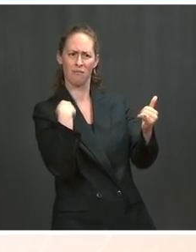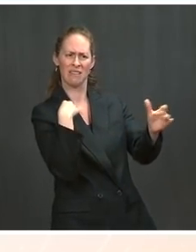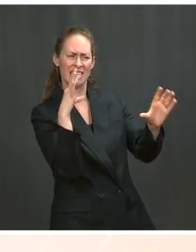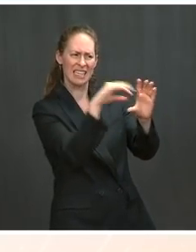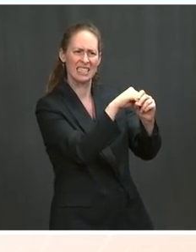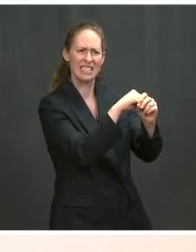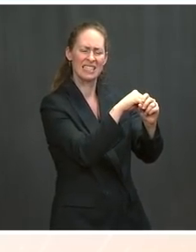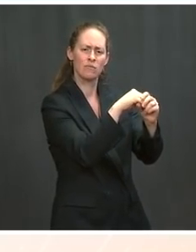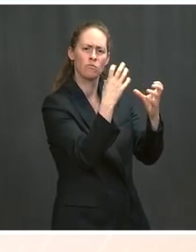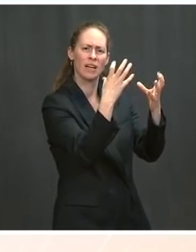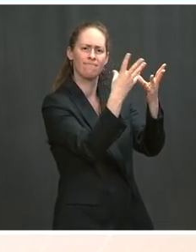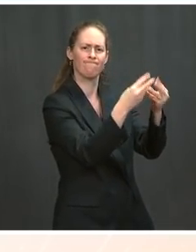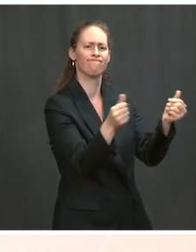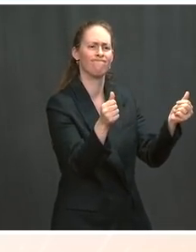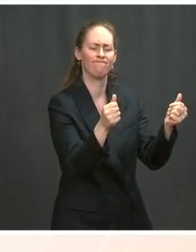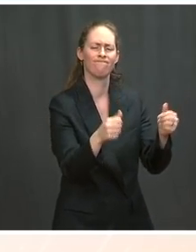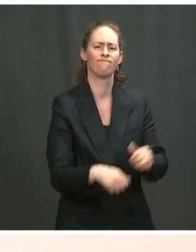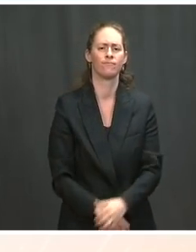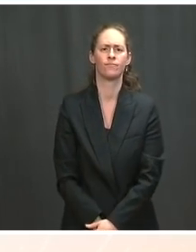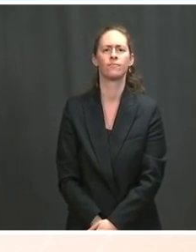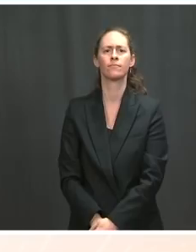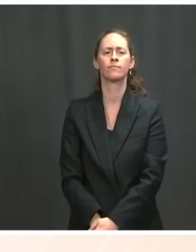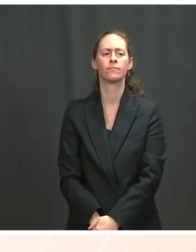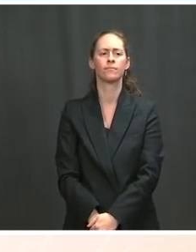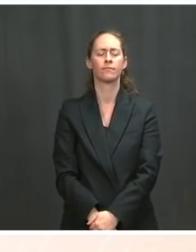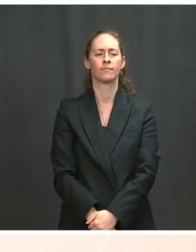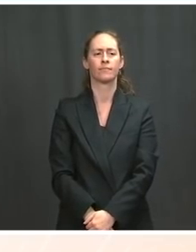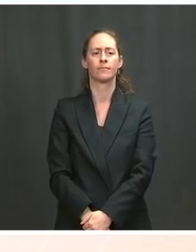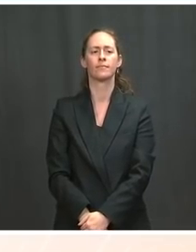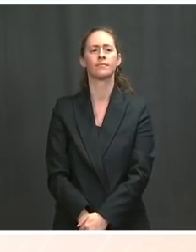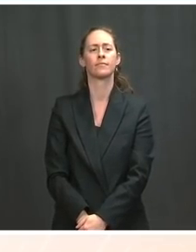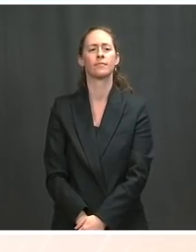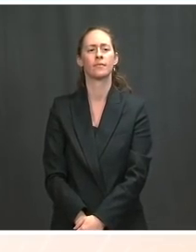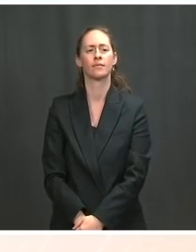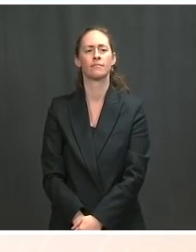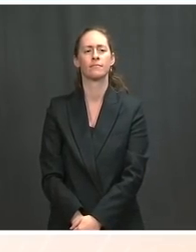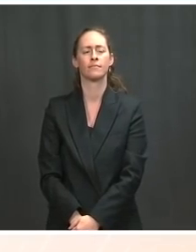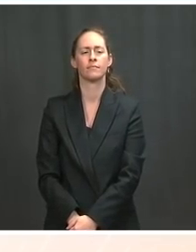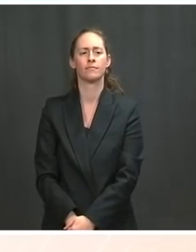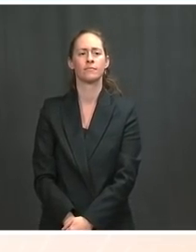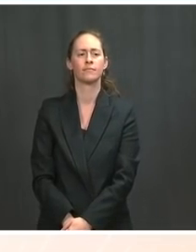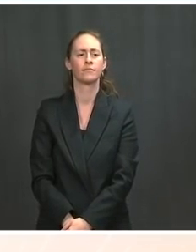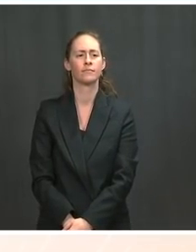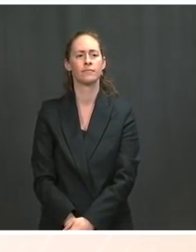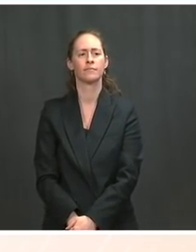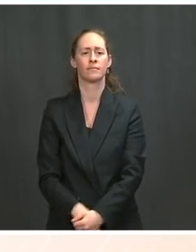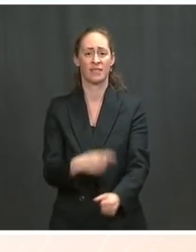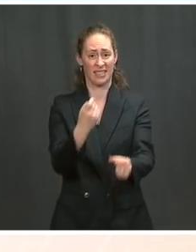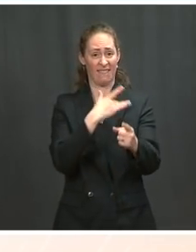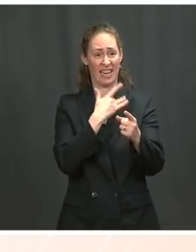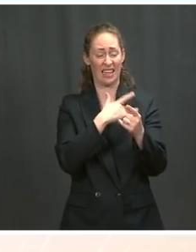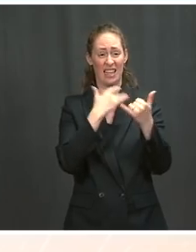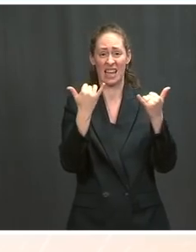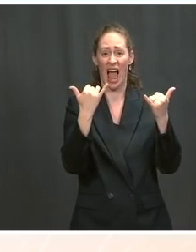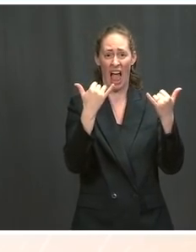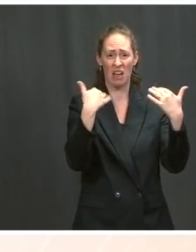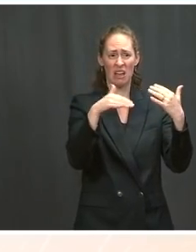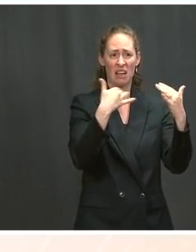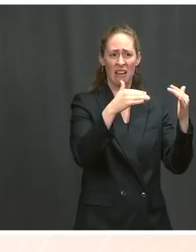Is it possible that you would use this violence as a vehicle to launch a new peace process? Ms. Psaki: Well, Steve, I will say that,